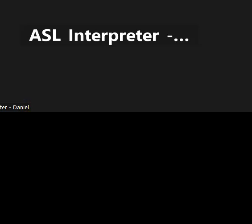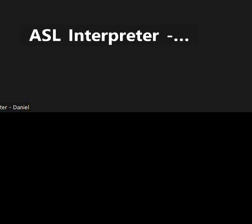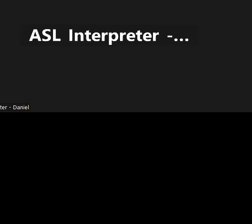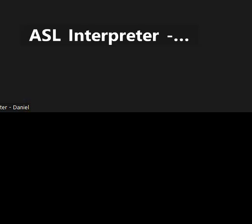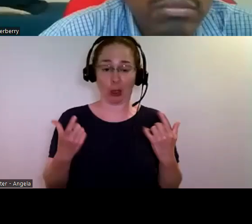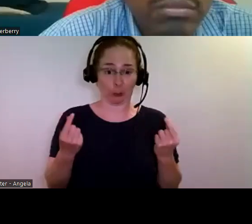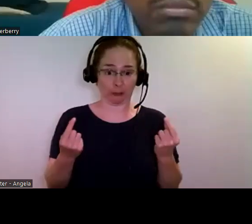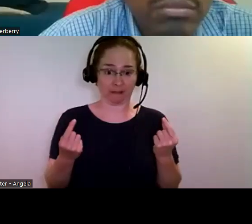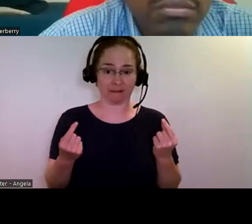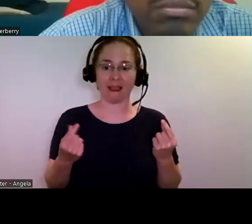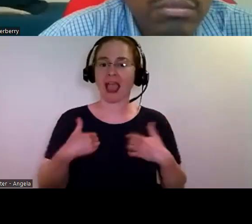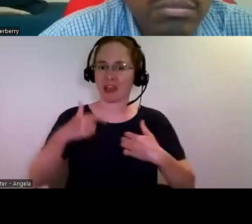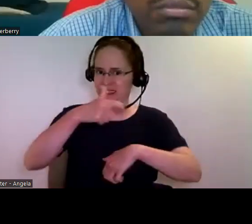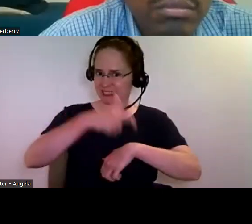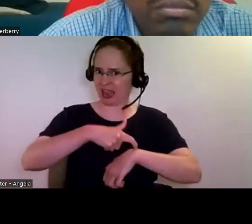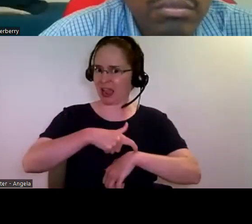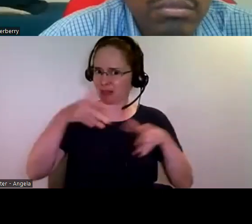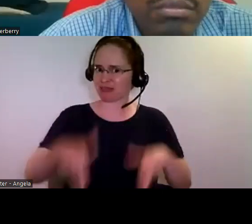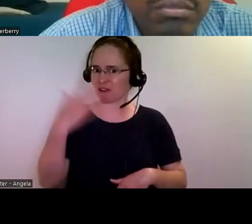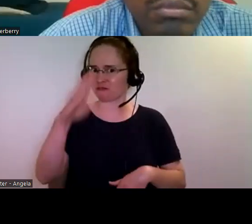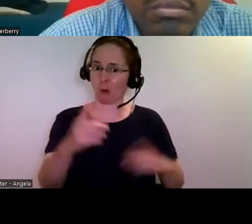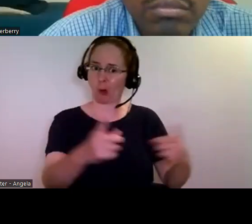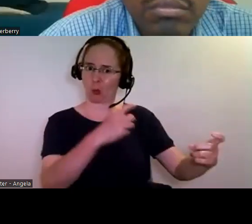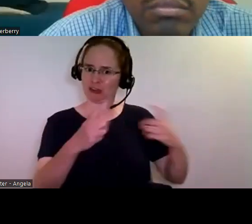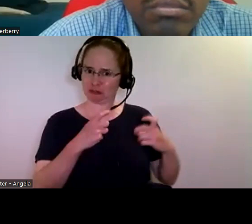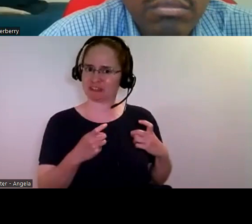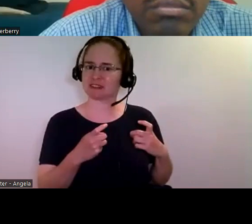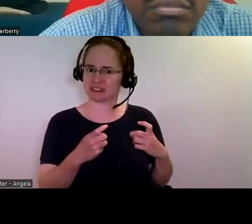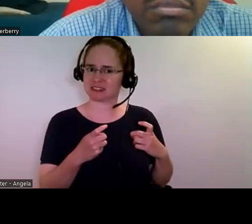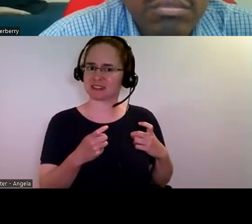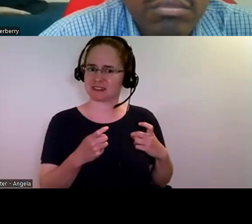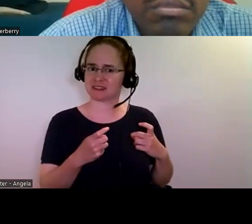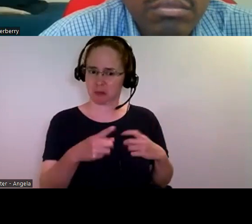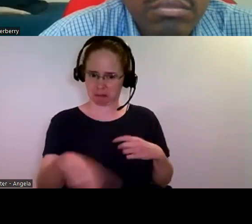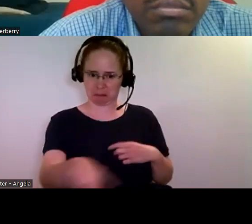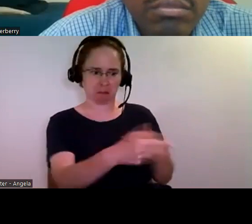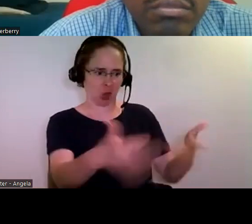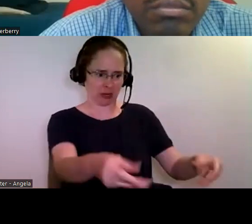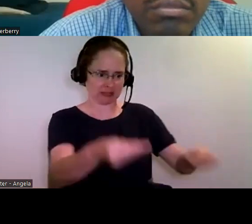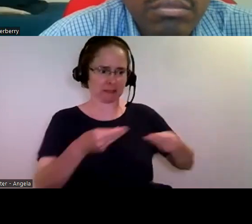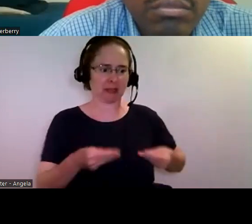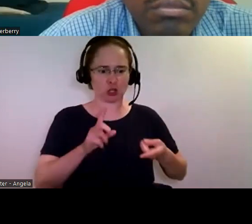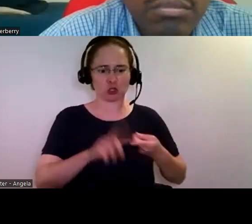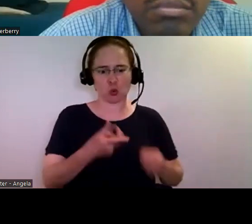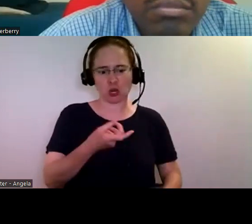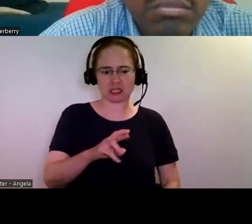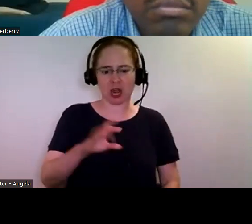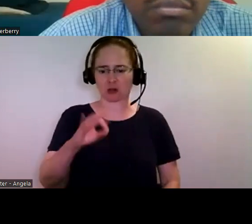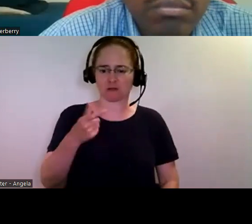we have some time for some questions that you have submitted to Dr. Forber-Pratt. Dr. -